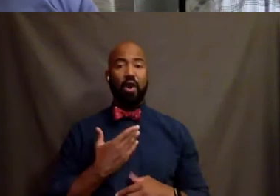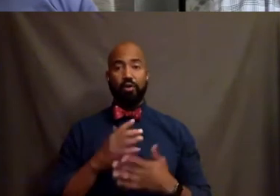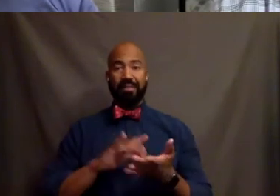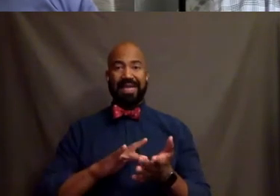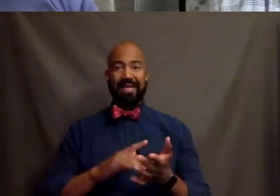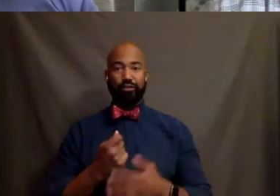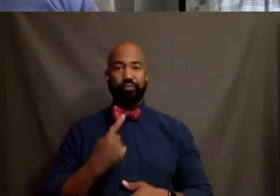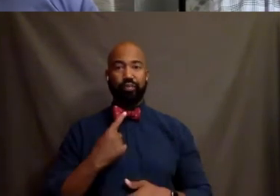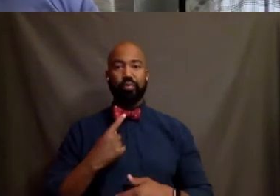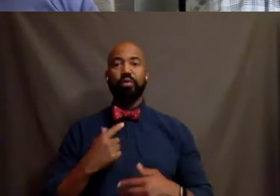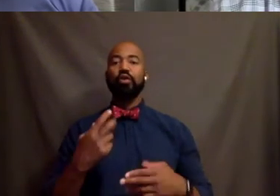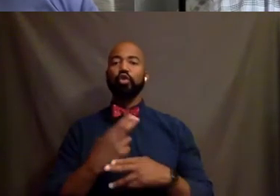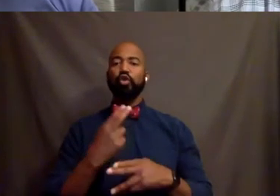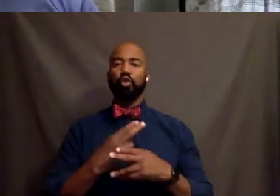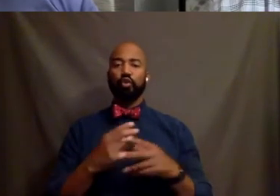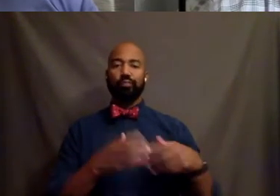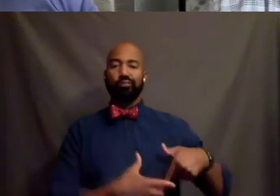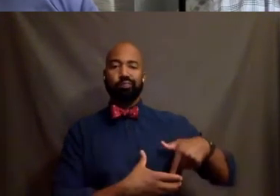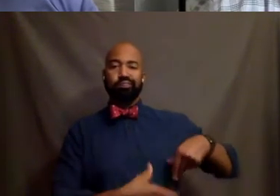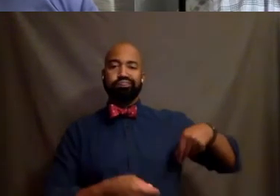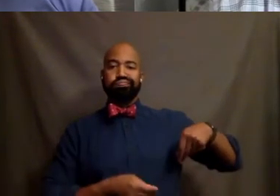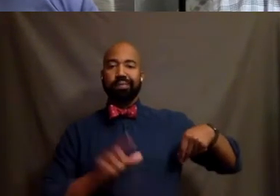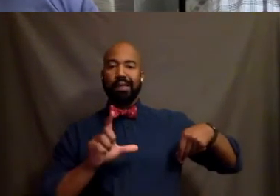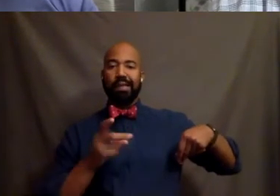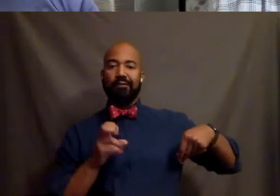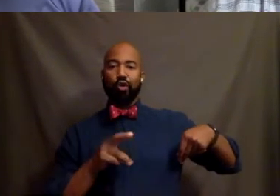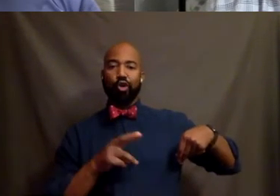but we wanna make sure that we're not damaging that liver.